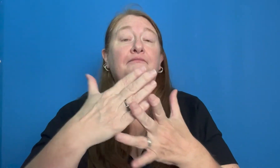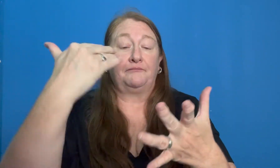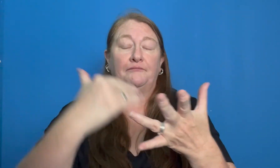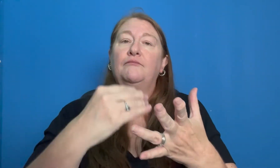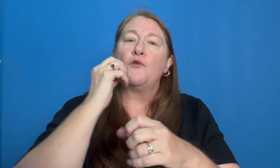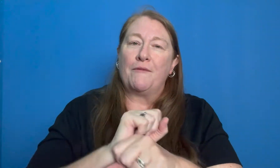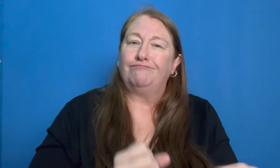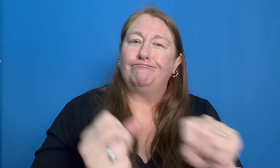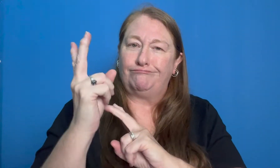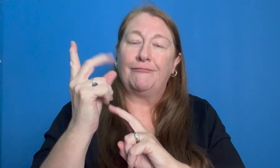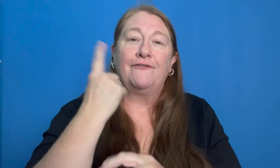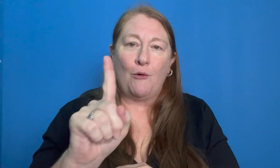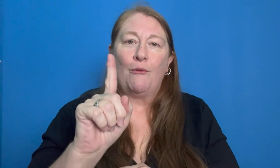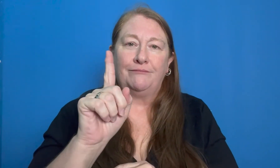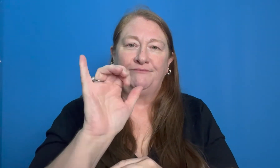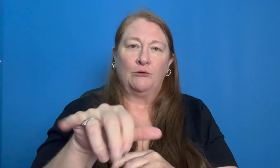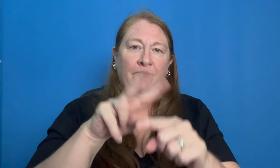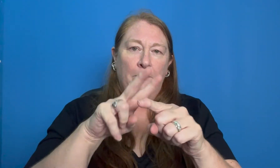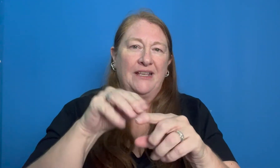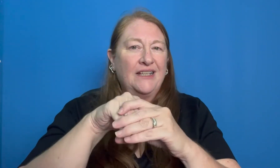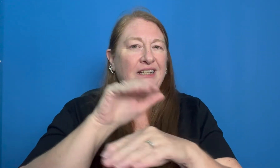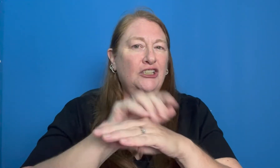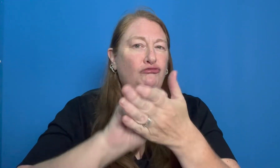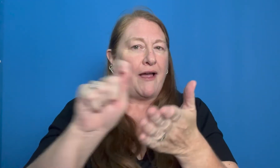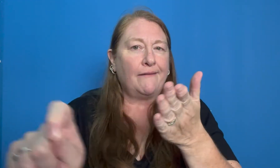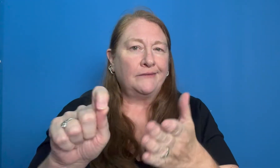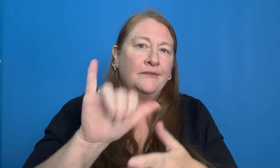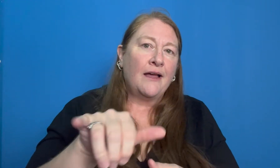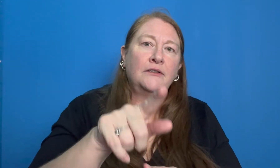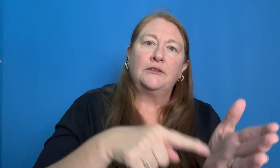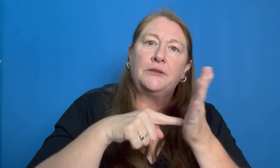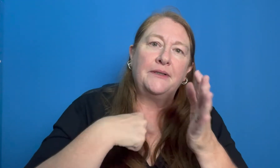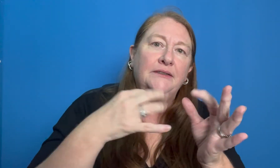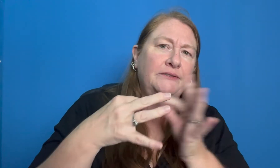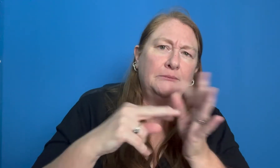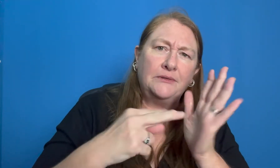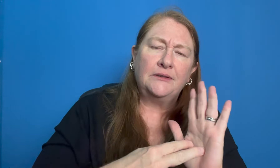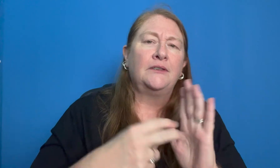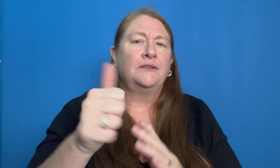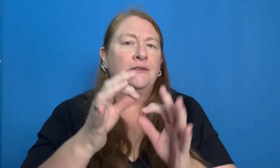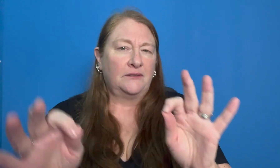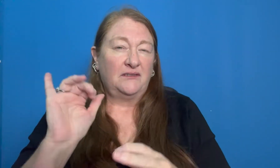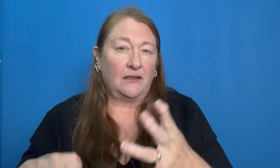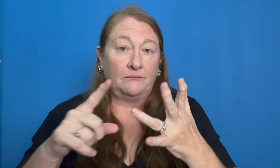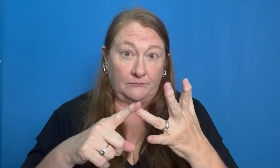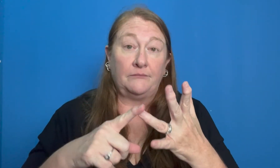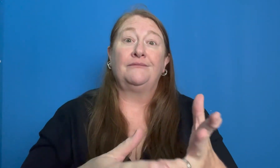an assignment submission link for the English assignment where I ask the students to write in English what they know of each definition and write 10 sentences,